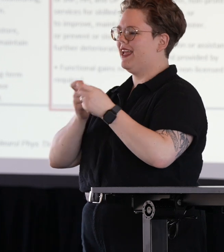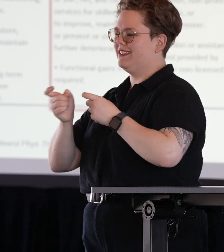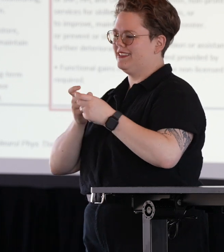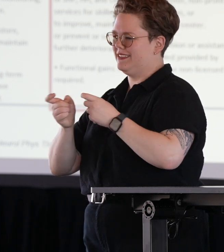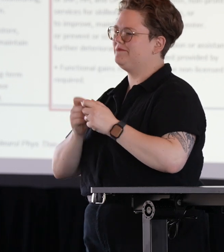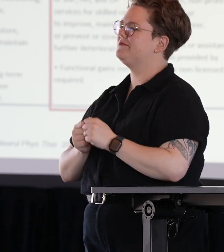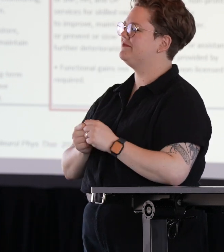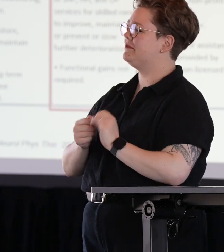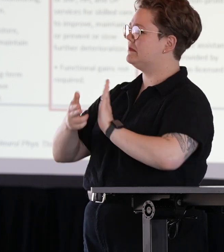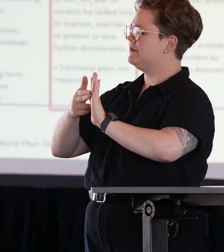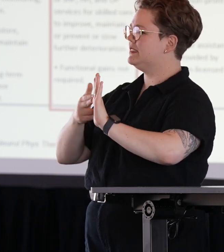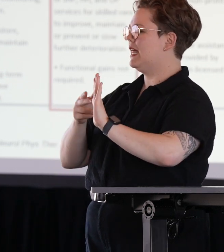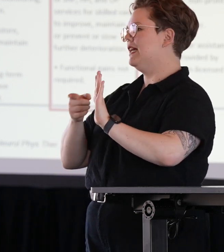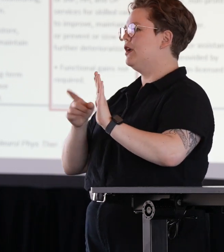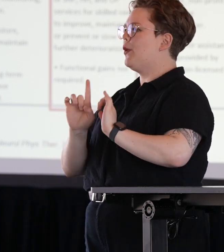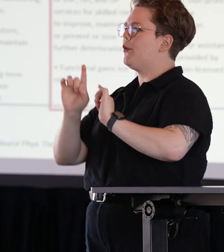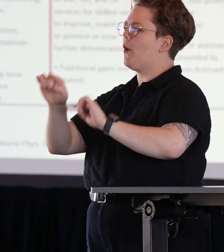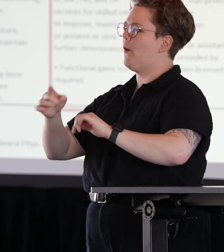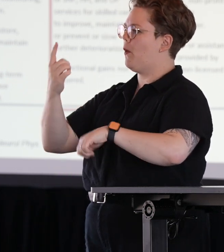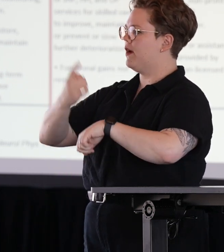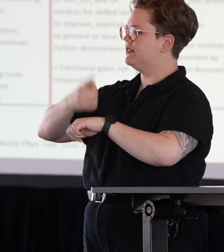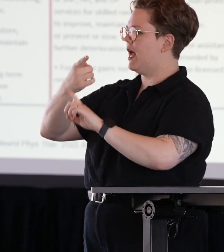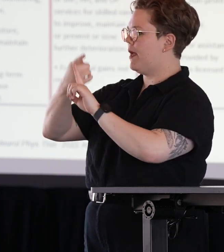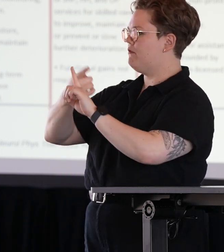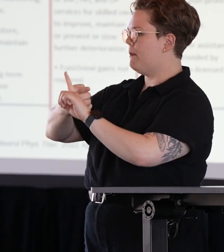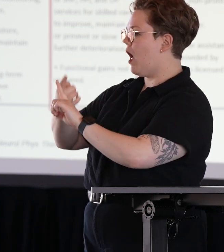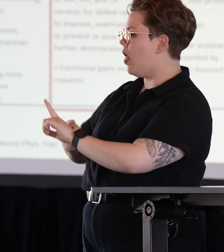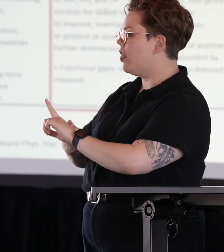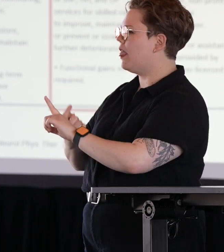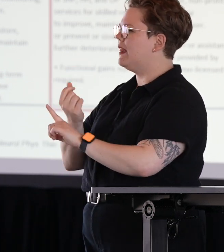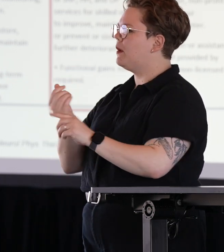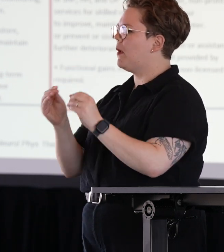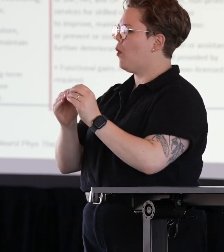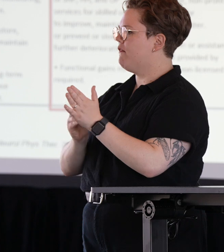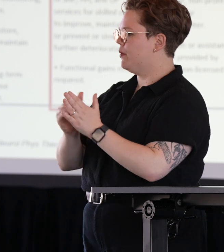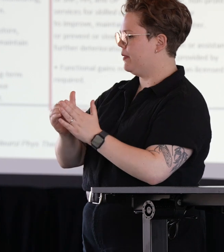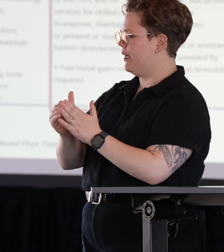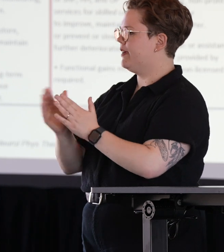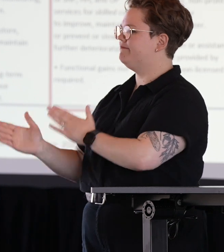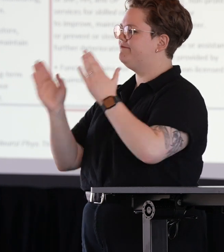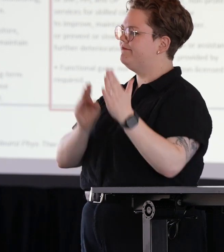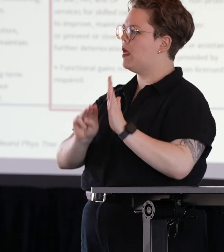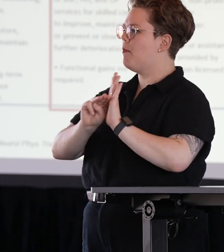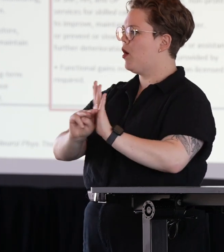is where you're going, one visit per month, typically, so a little bit more frequently. And then finally, model four is